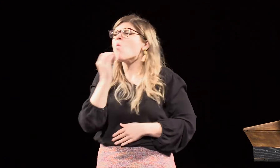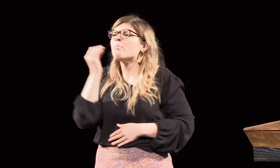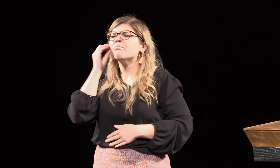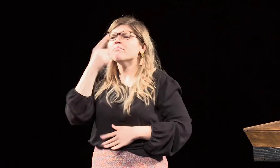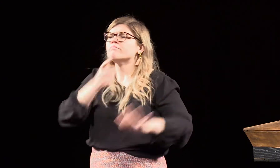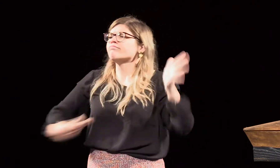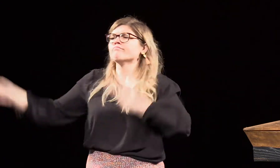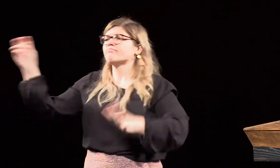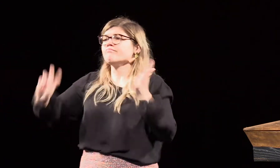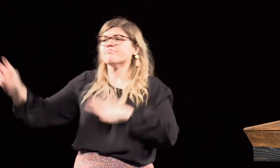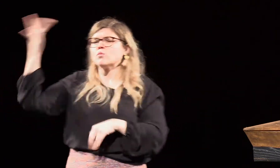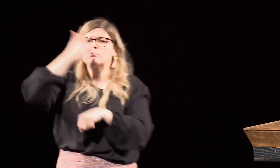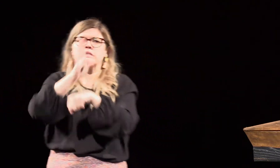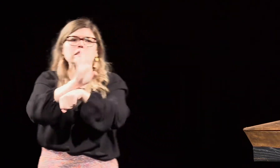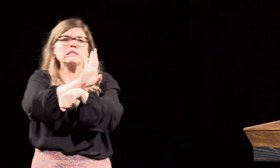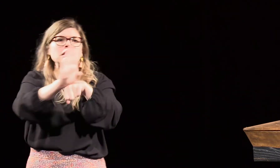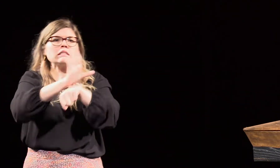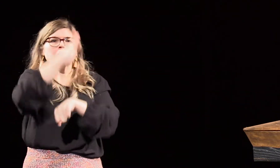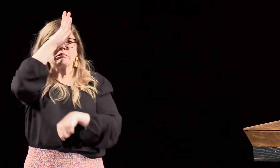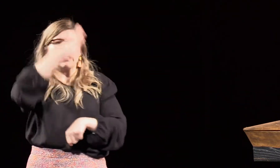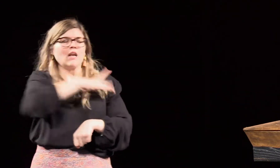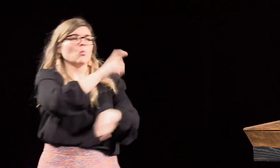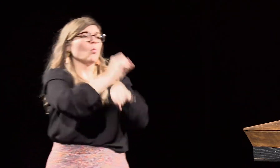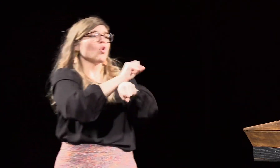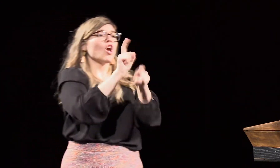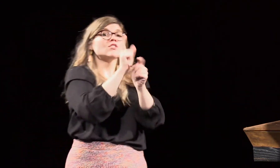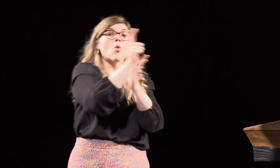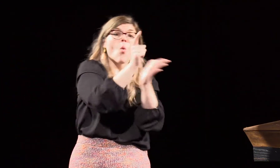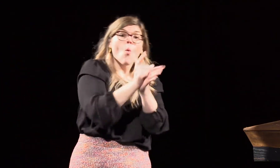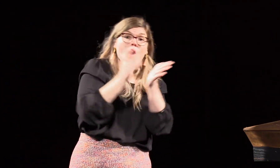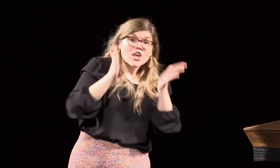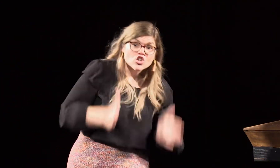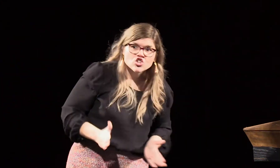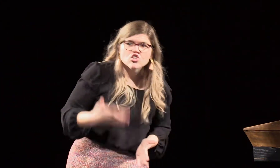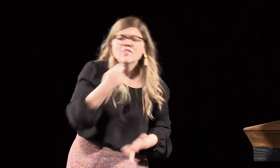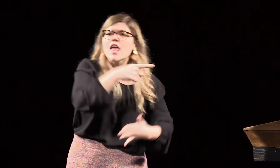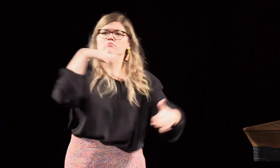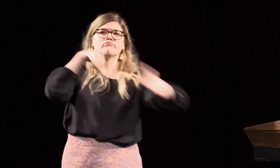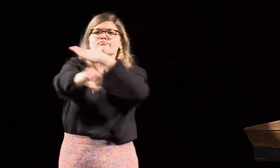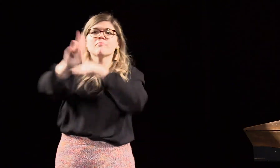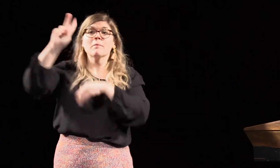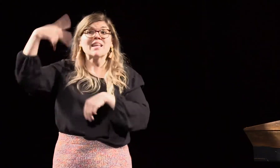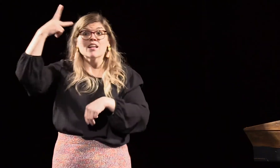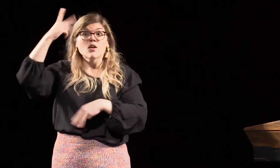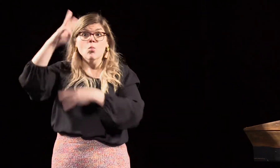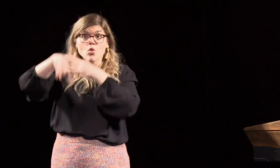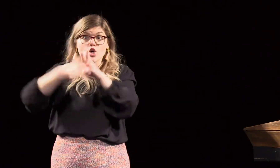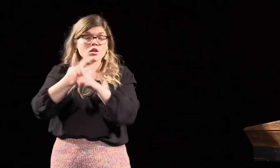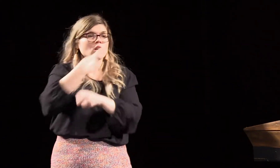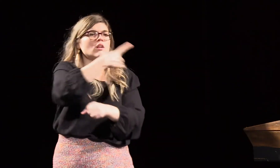Henry wasn't often home. He was a very busy man. He worked as a lawyer and also got involved